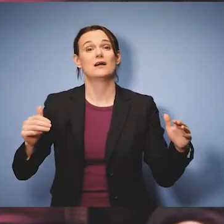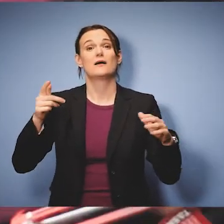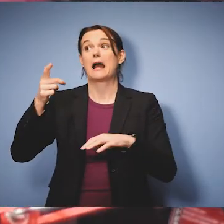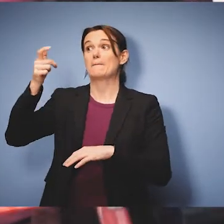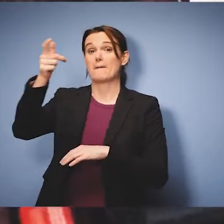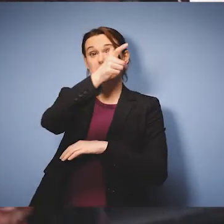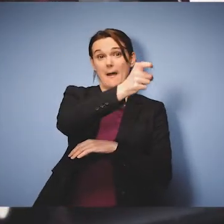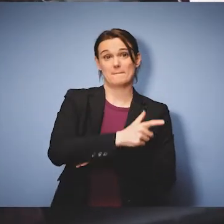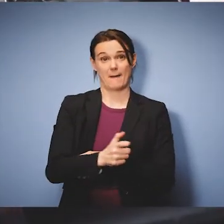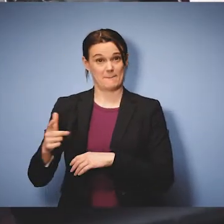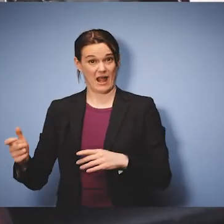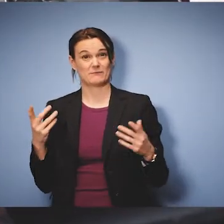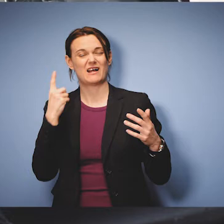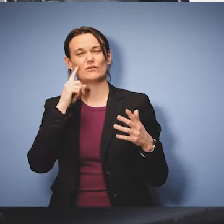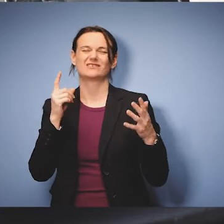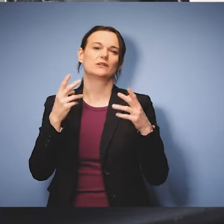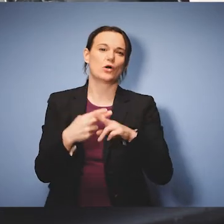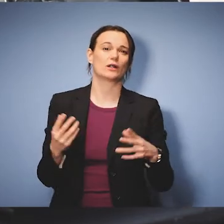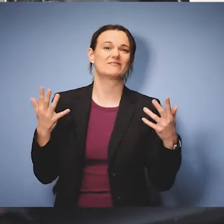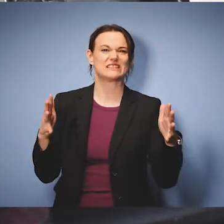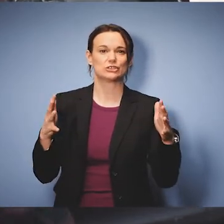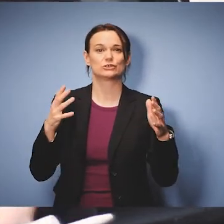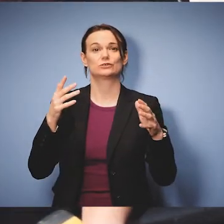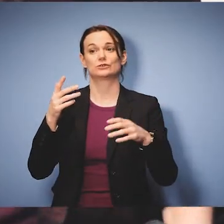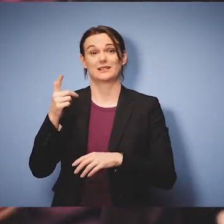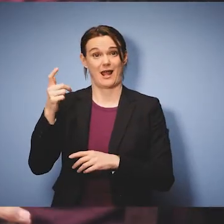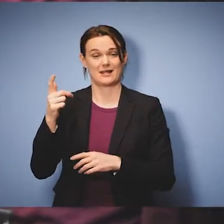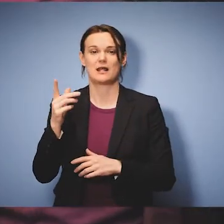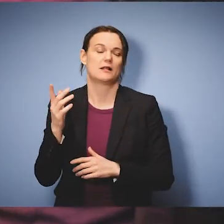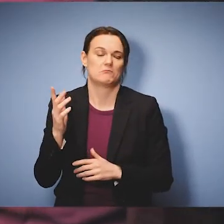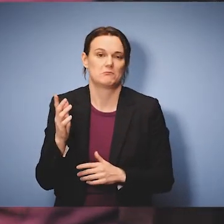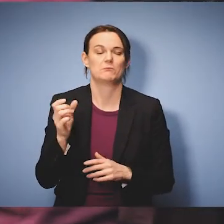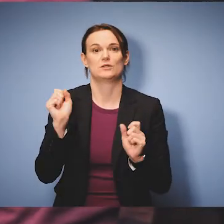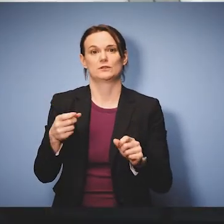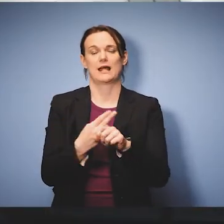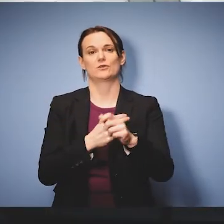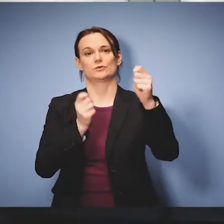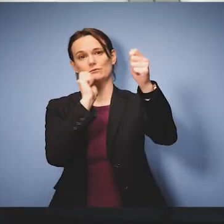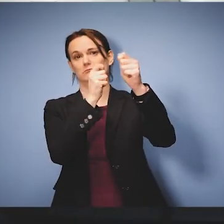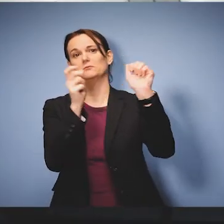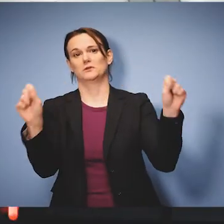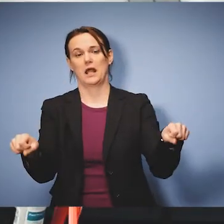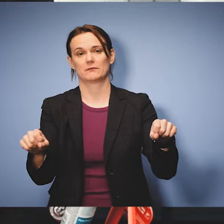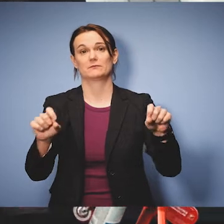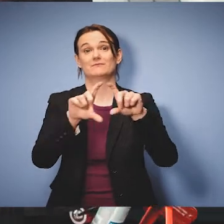I don't want you to be intimidated by this. A hammer and nails works just fine. You'll need a level,